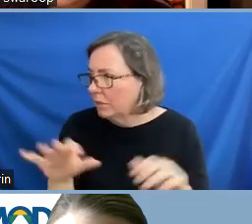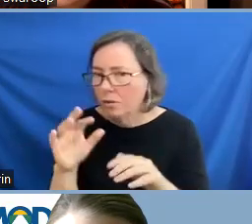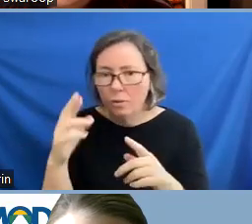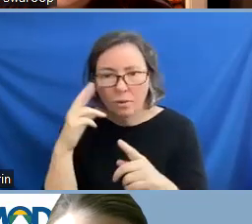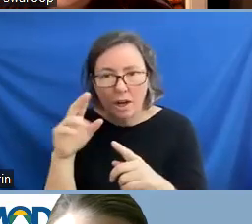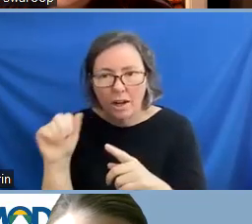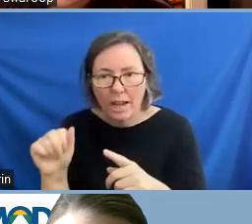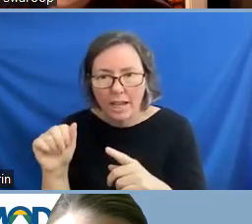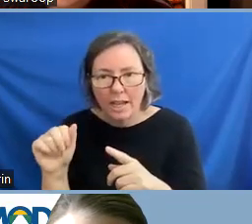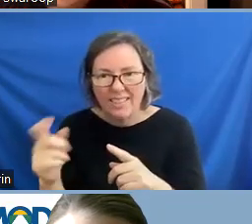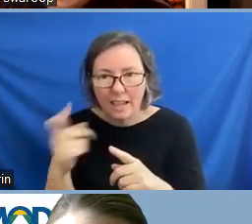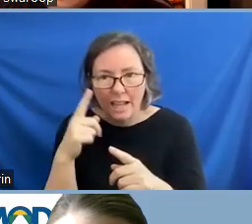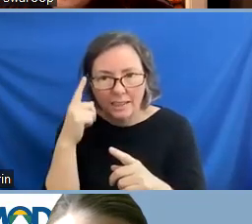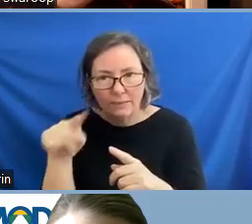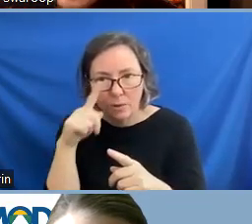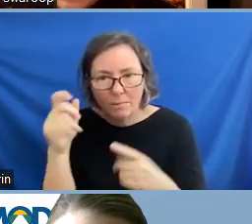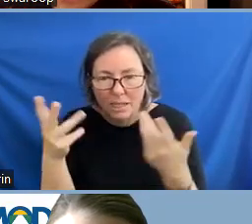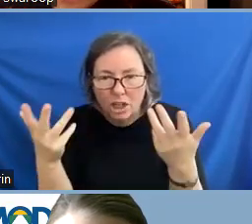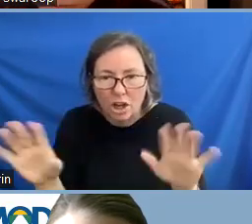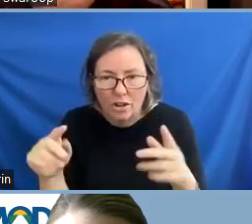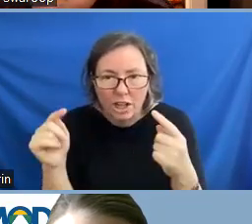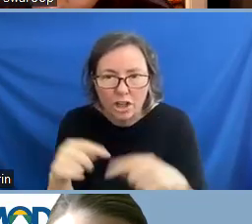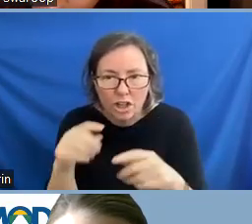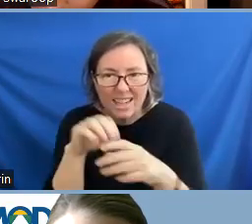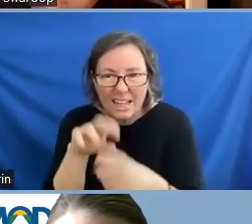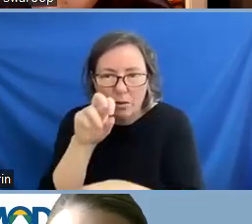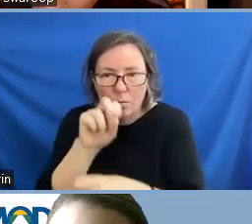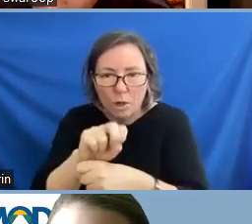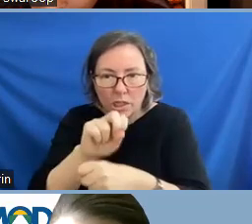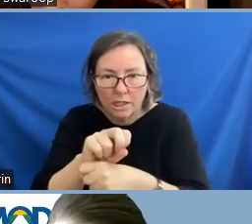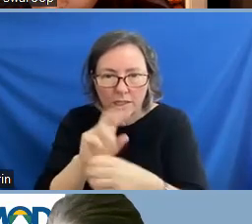they're asking because they've been injured at work. Sometimes it's created circumstances